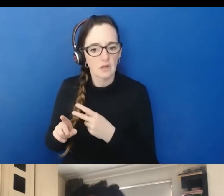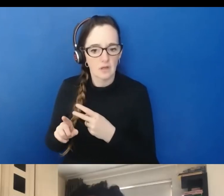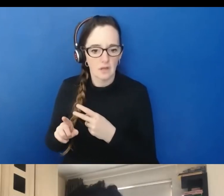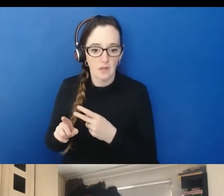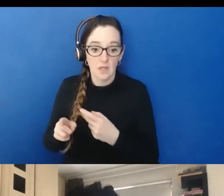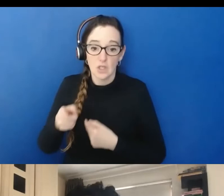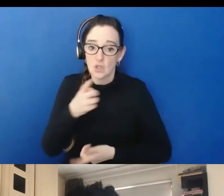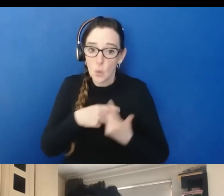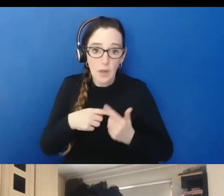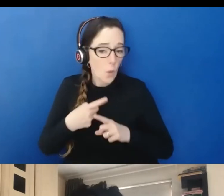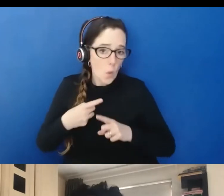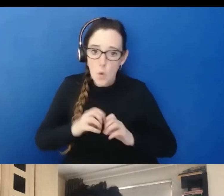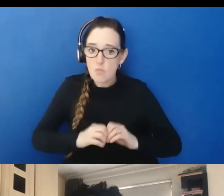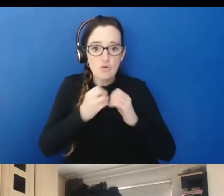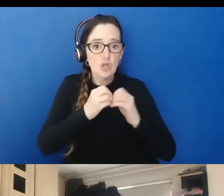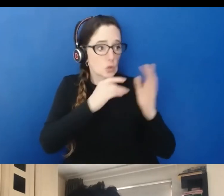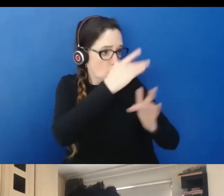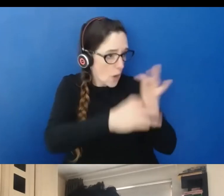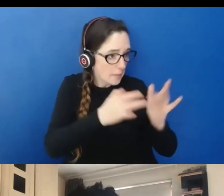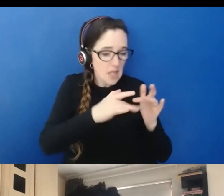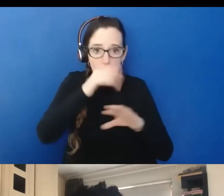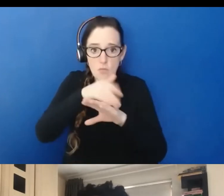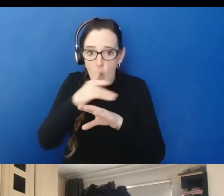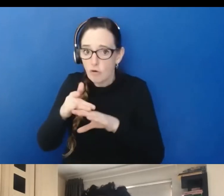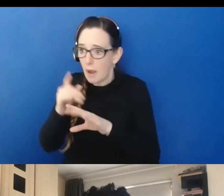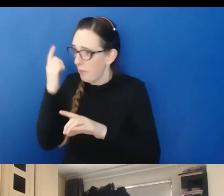the programme at the same time, we were thinking about it and still I think